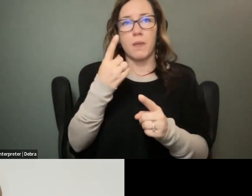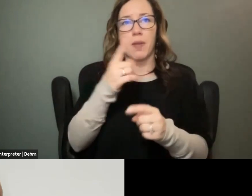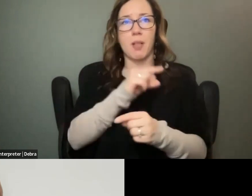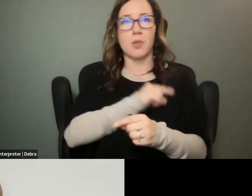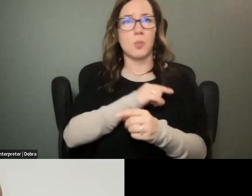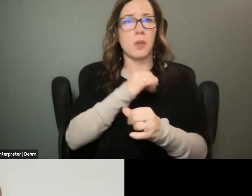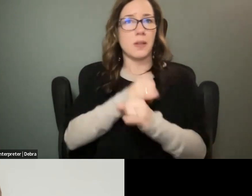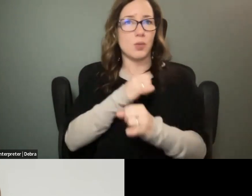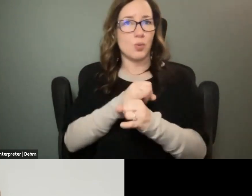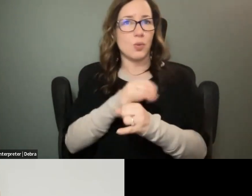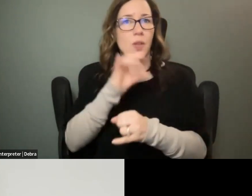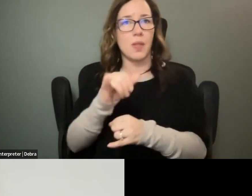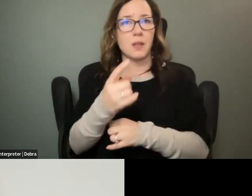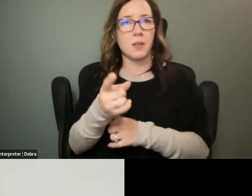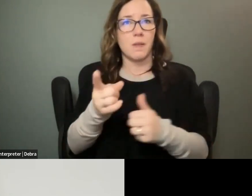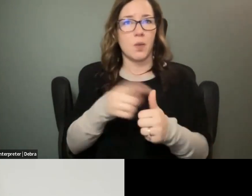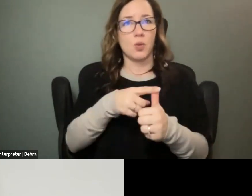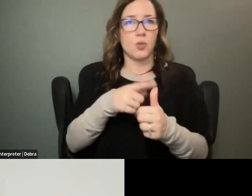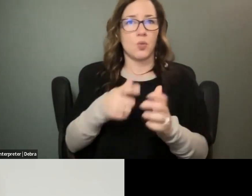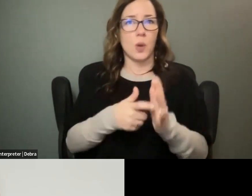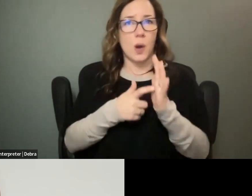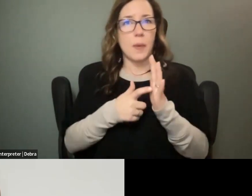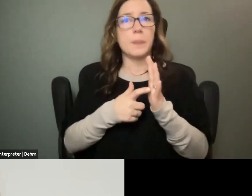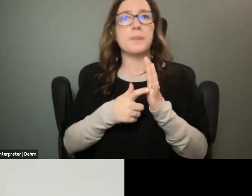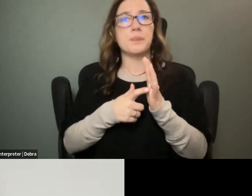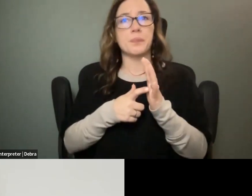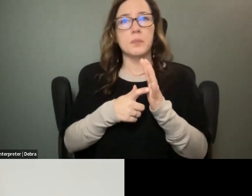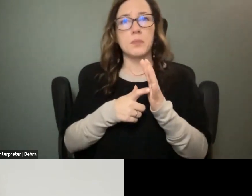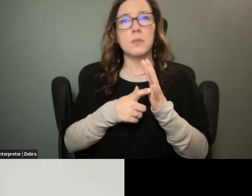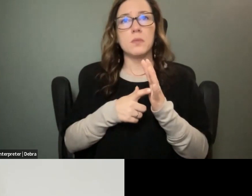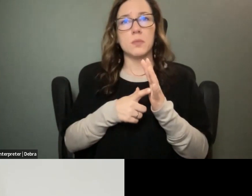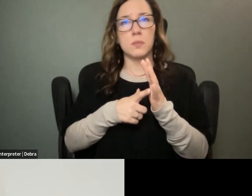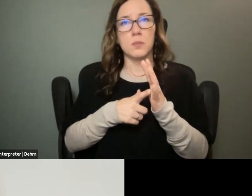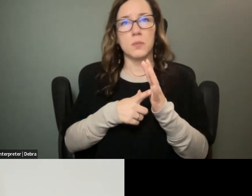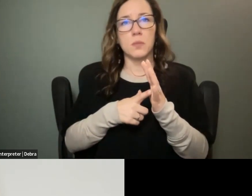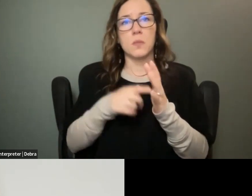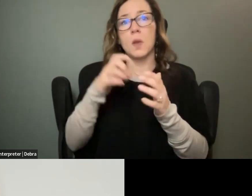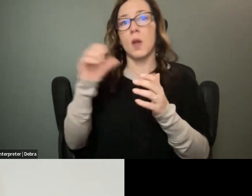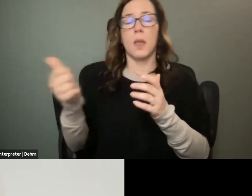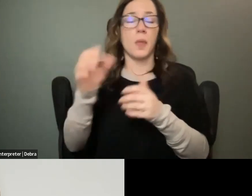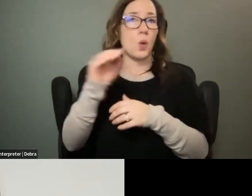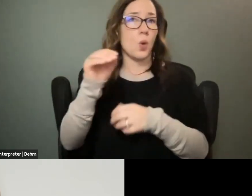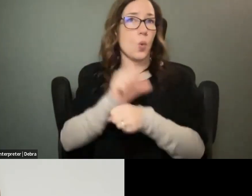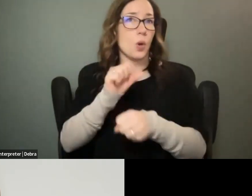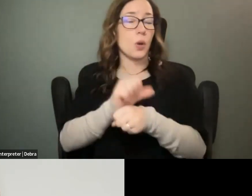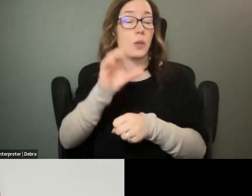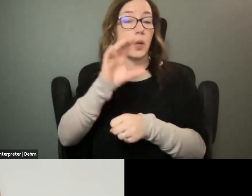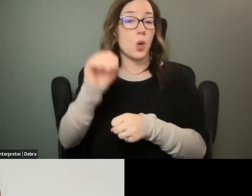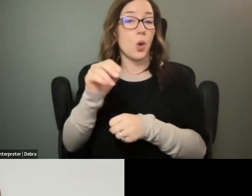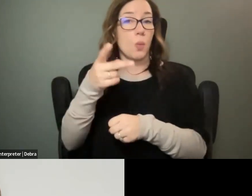first requirement and as regarding